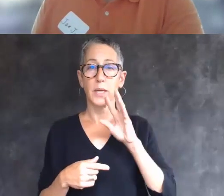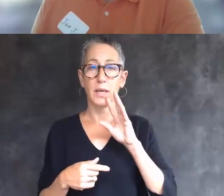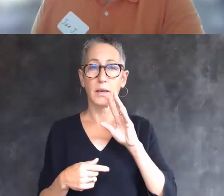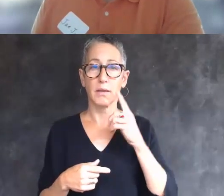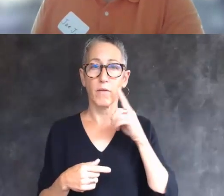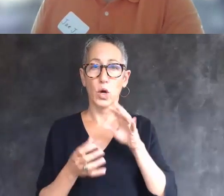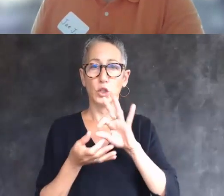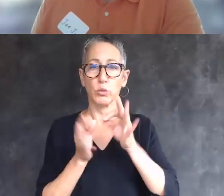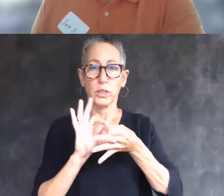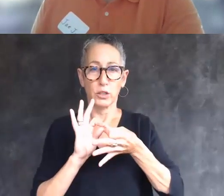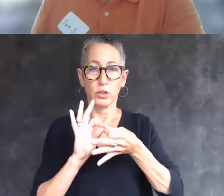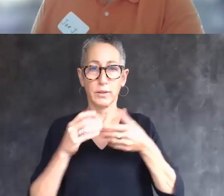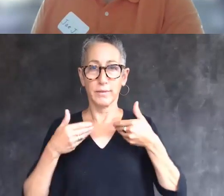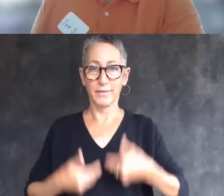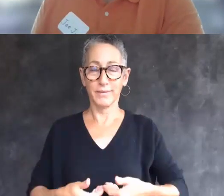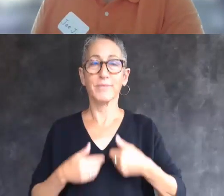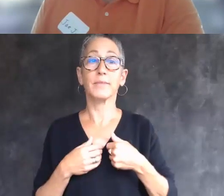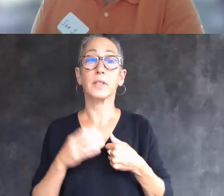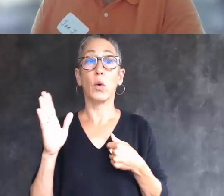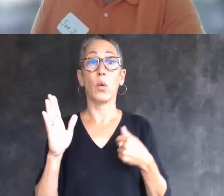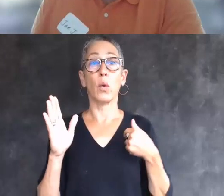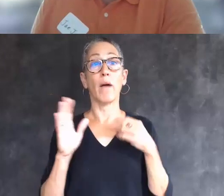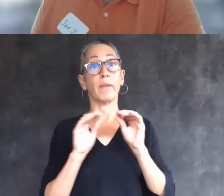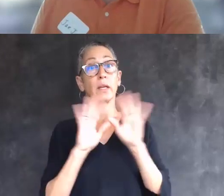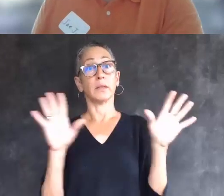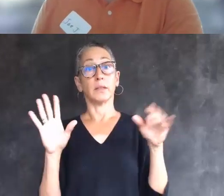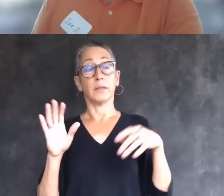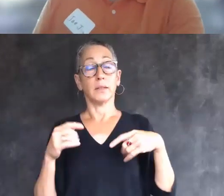At the risk of stating the obvious, I say that the biggest barrier